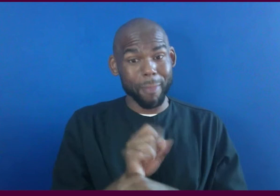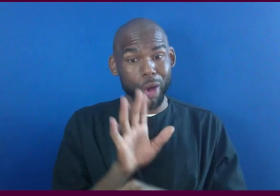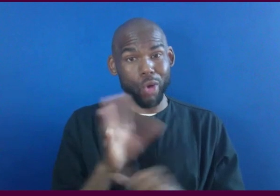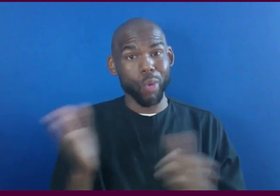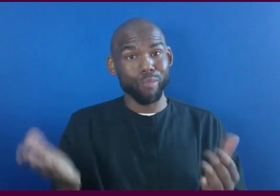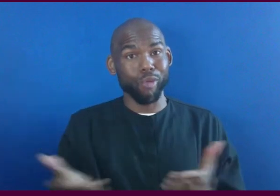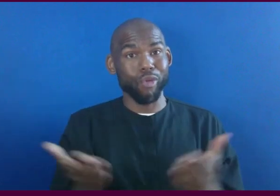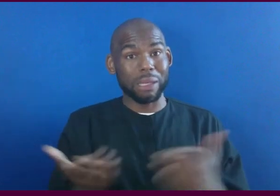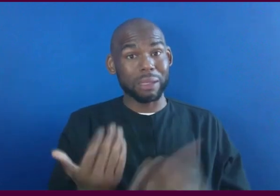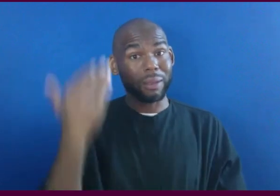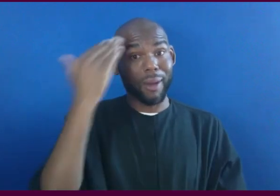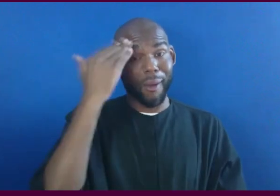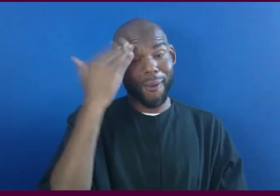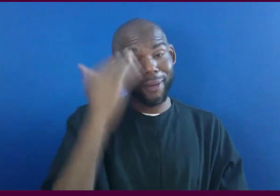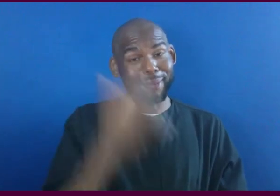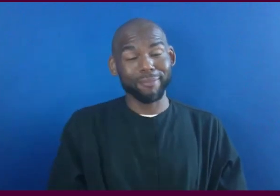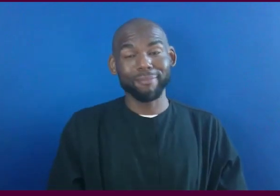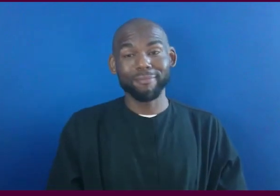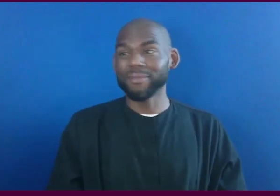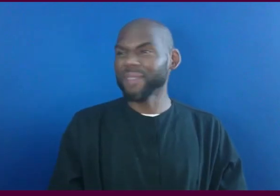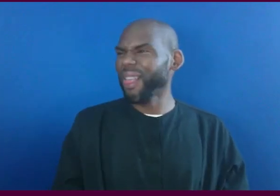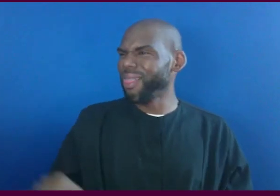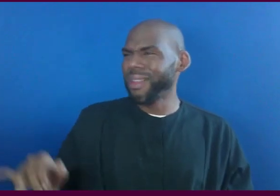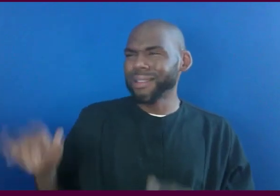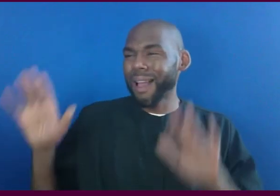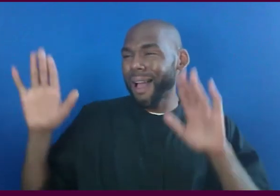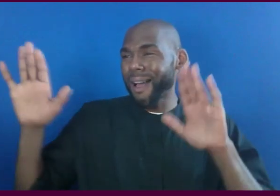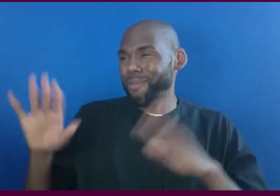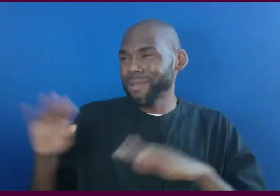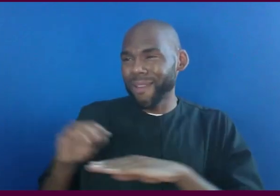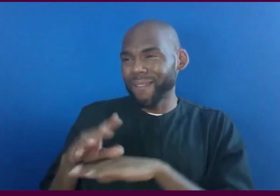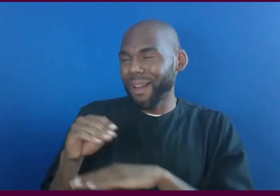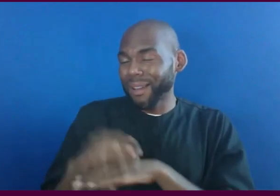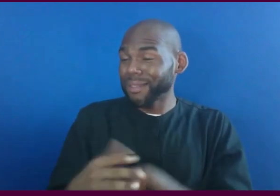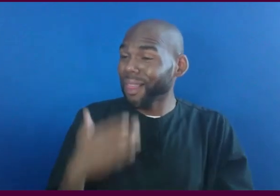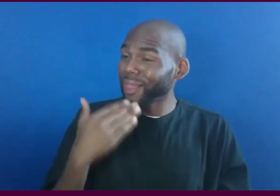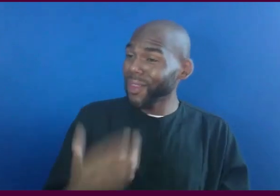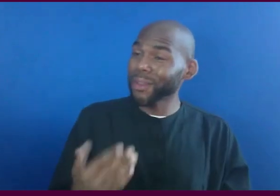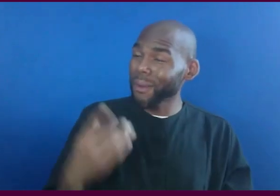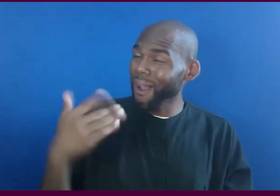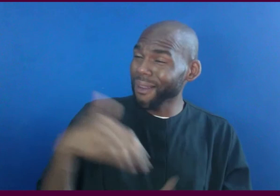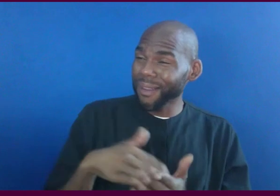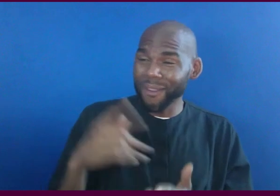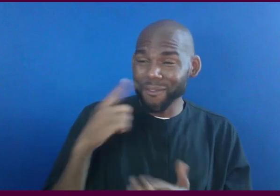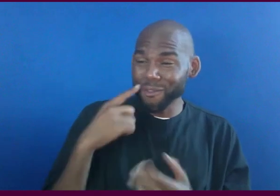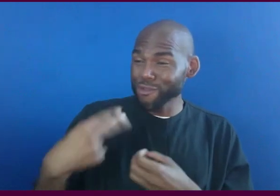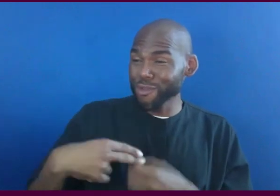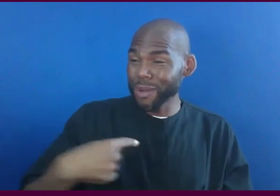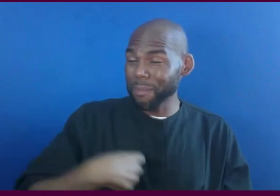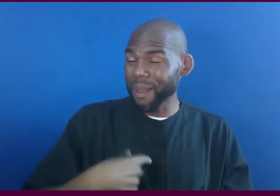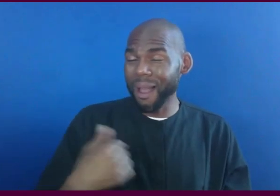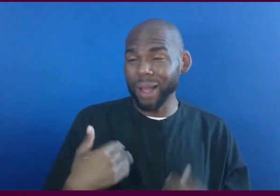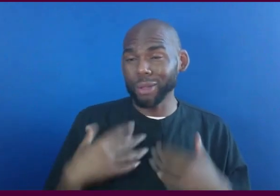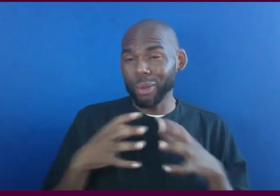make your presence known. Ashley Inkumsah: That is absolutely awesome advice. Well, thank you once again for joining me.